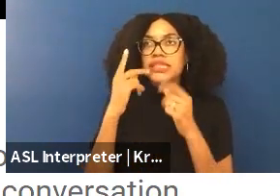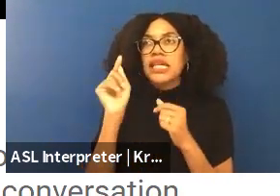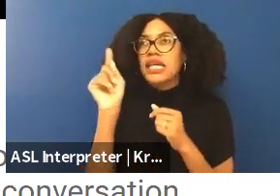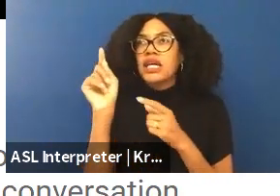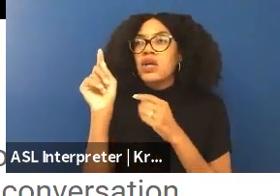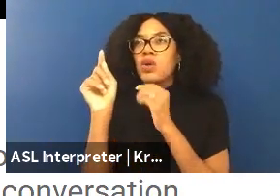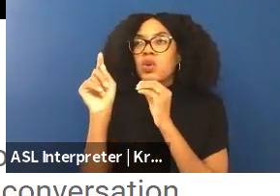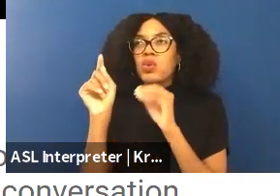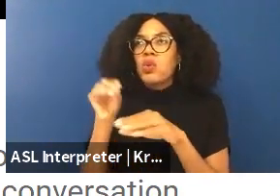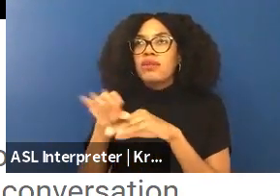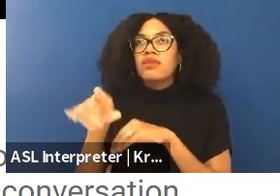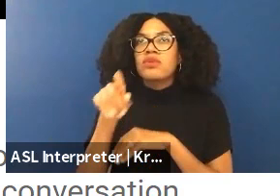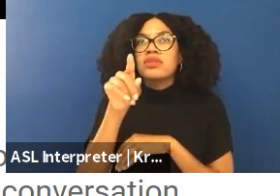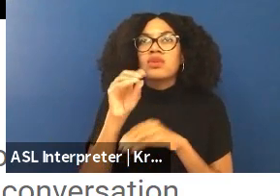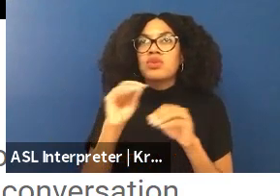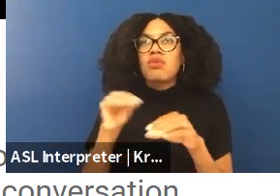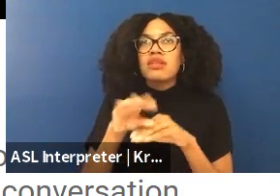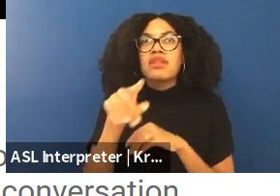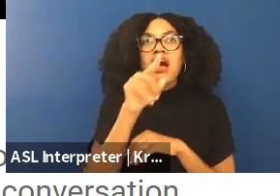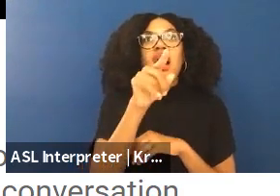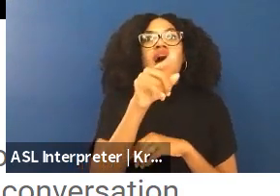to approach them somehow with it. Especially if they're intimidating. They're like, "Oh, I don't